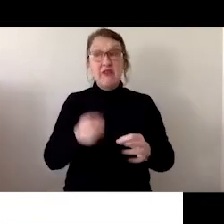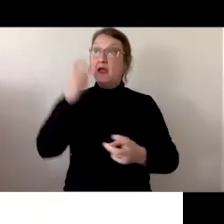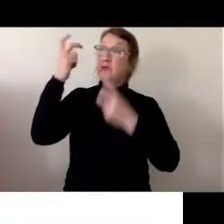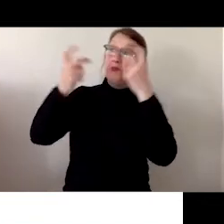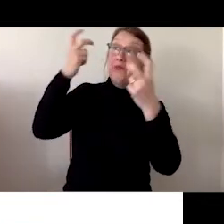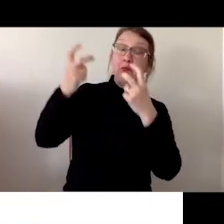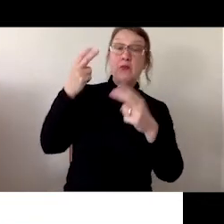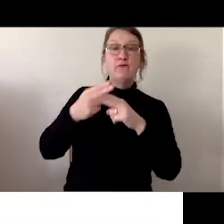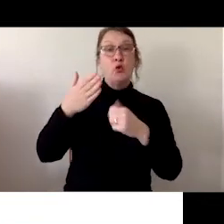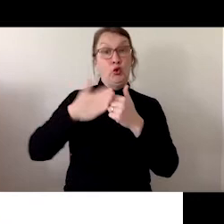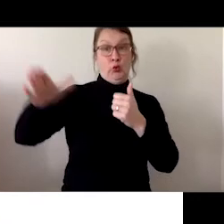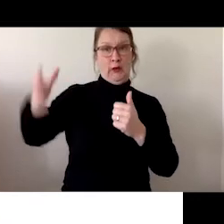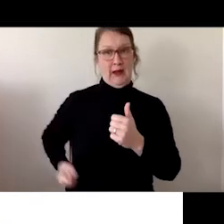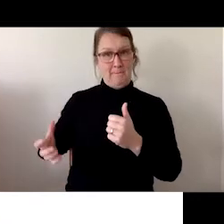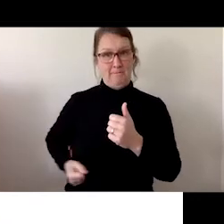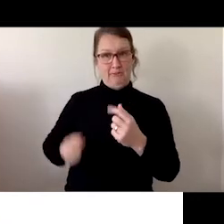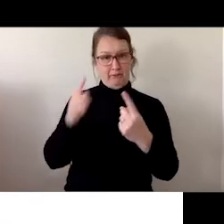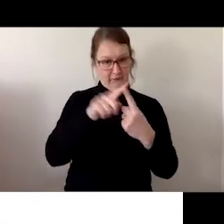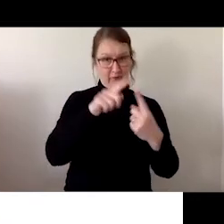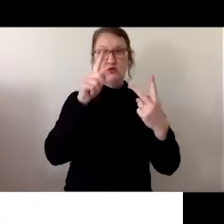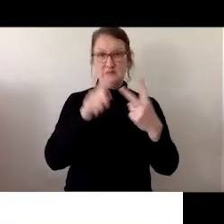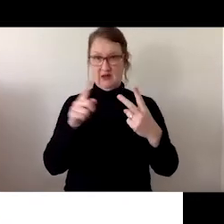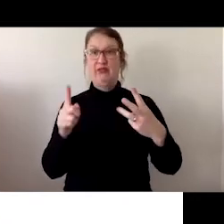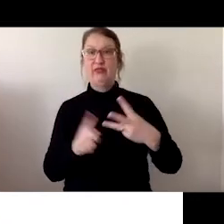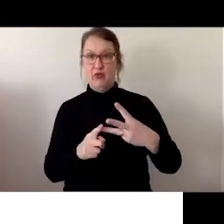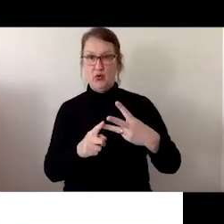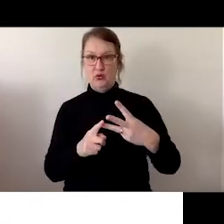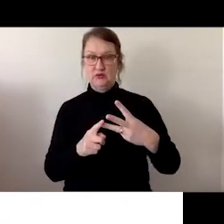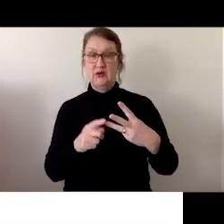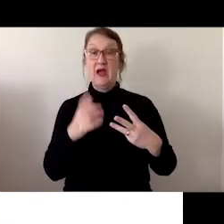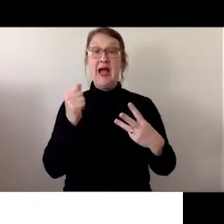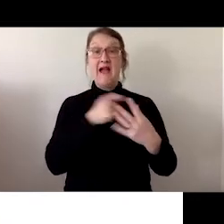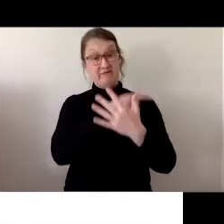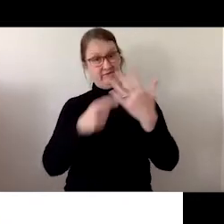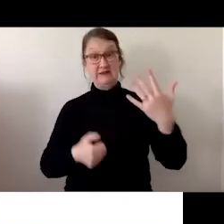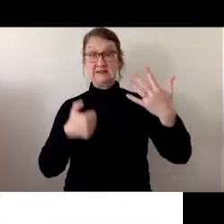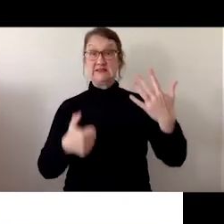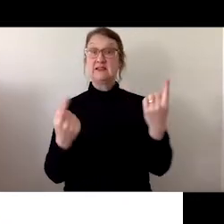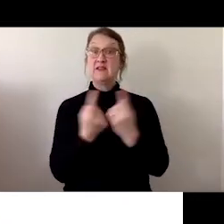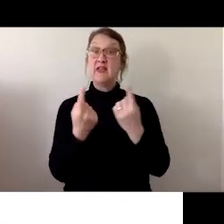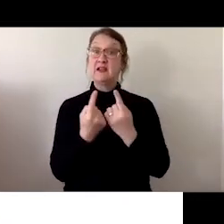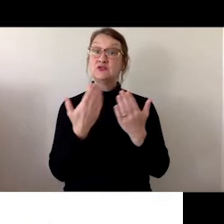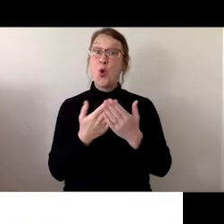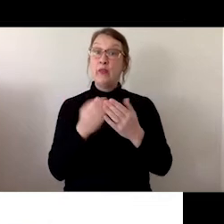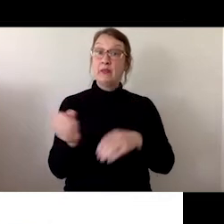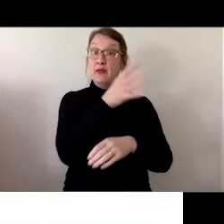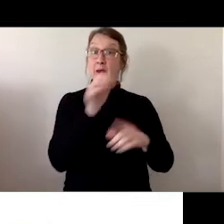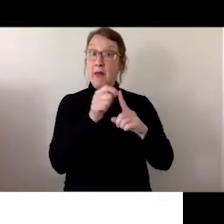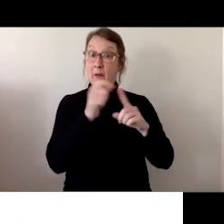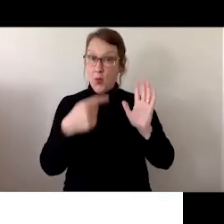And in that order. And here are six - wrib on the slides - things I'd like -- written on the slides - things I'd like you to think about in preparing your mind